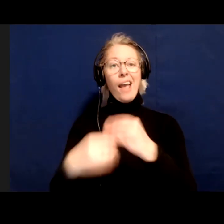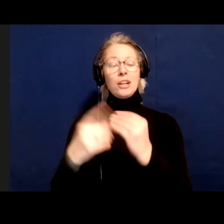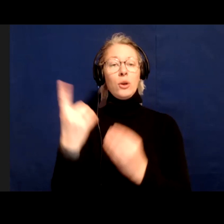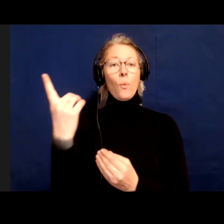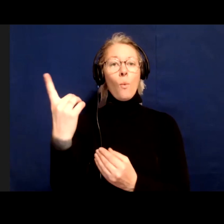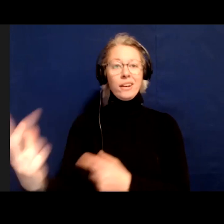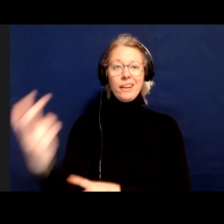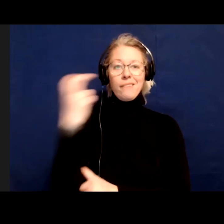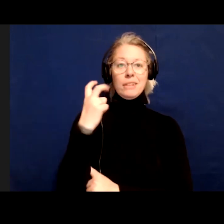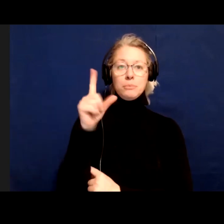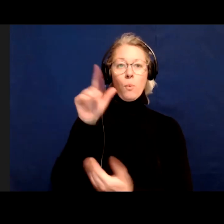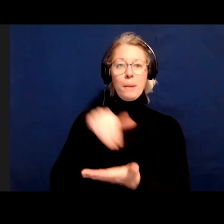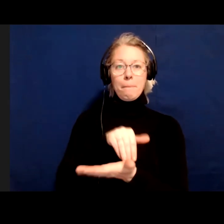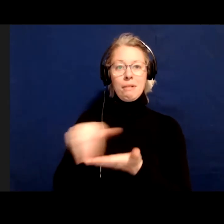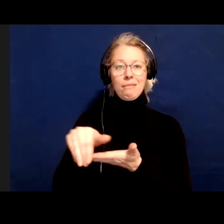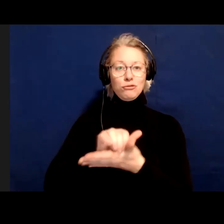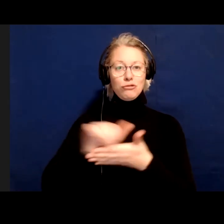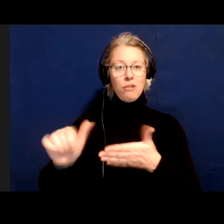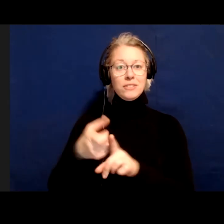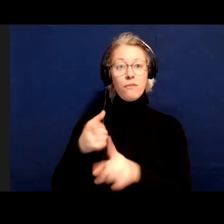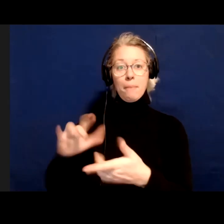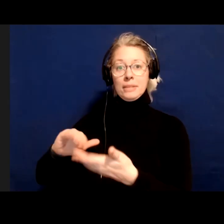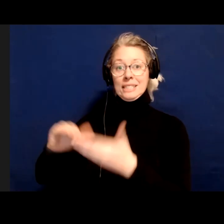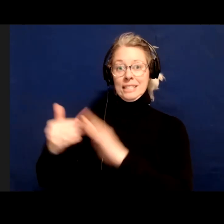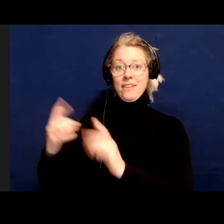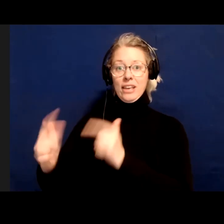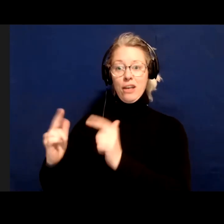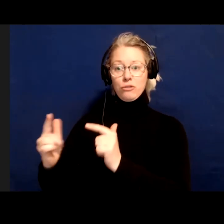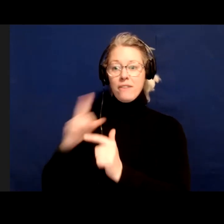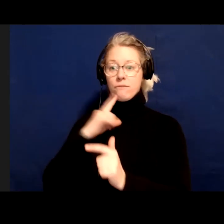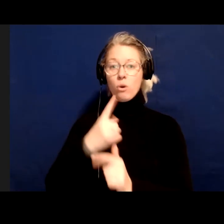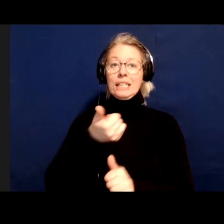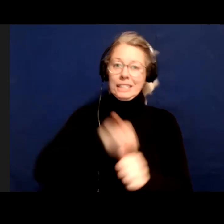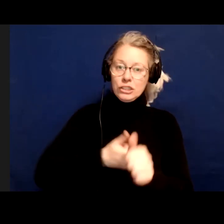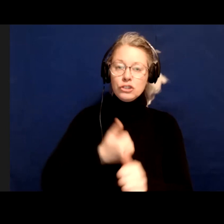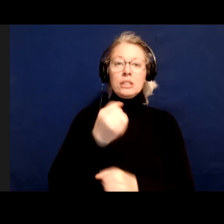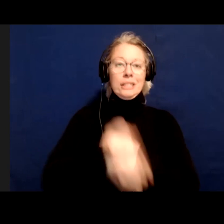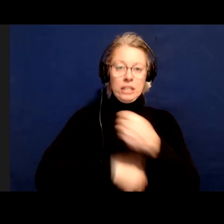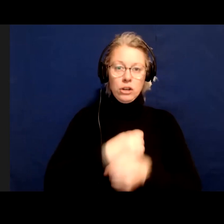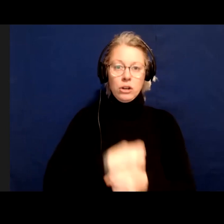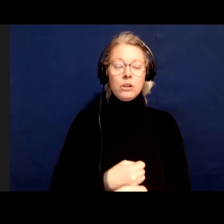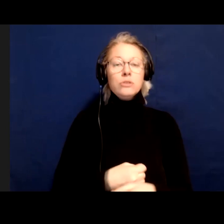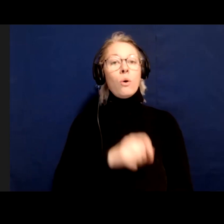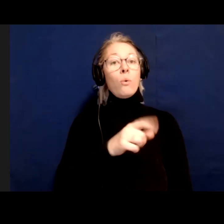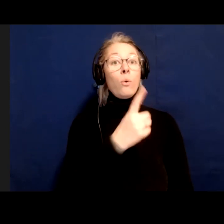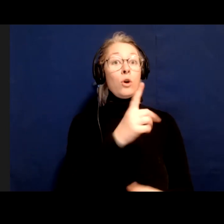from the city of $1 million in each of the next four years. So that's $1 million in ’23,